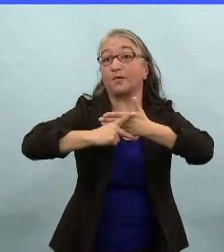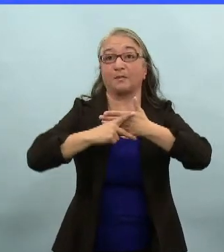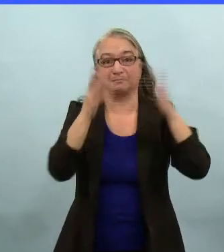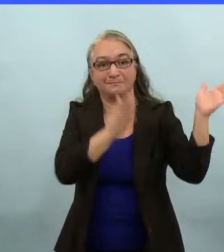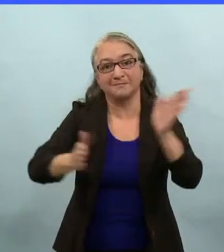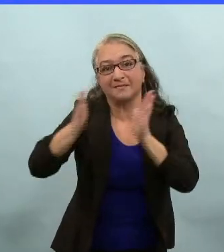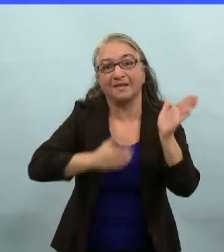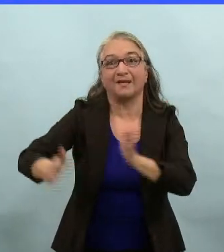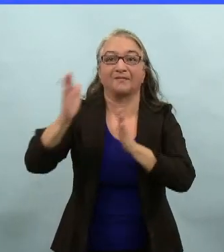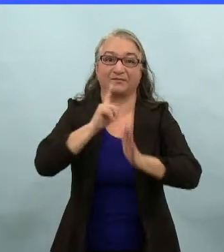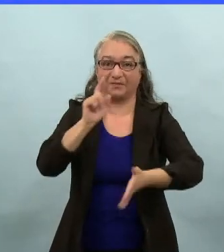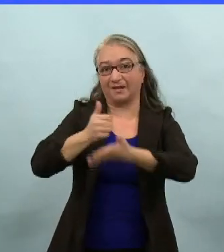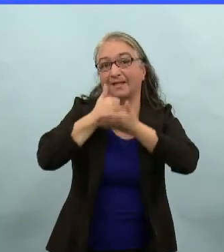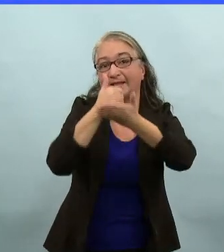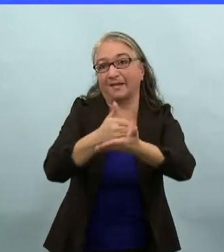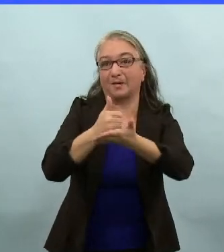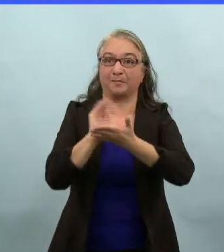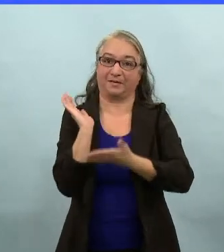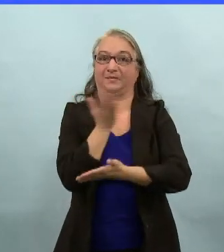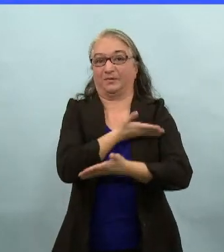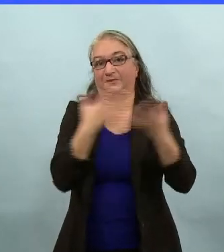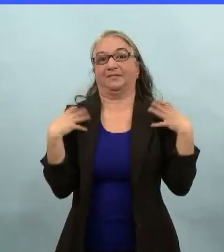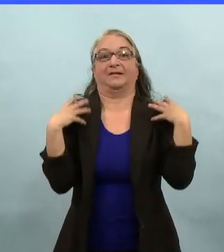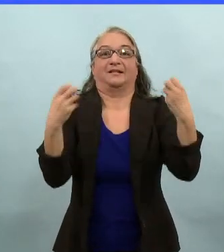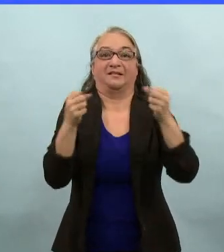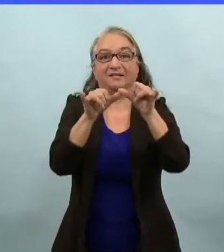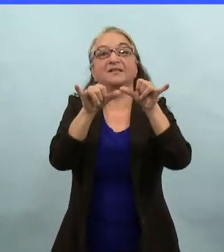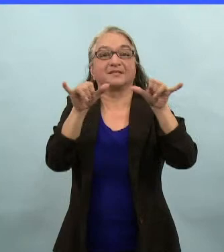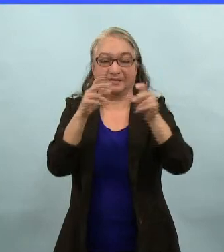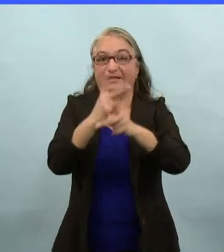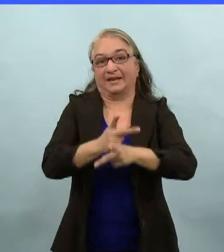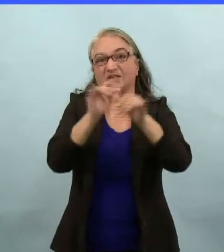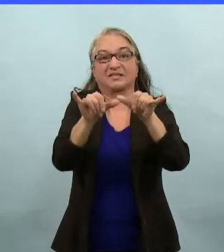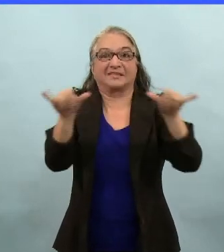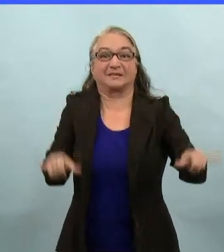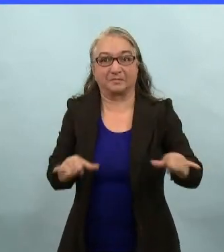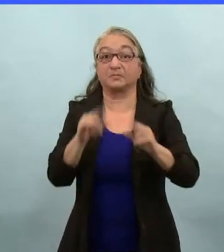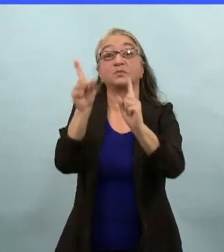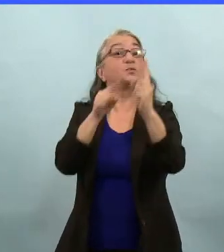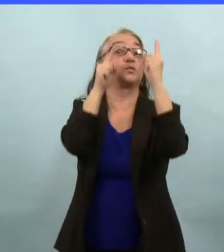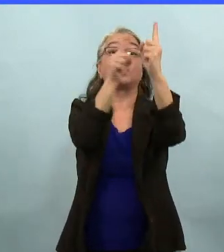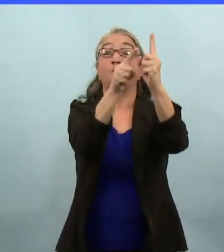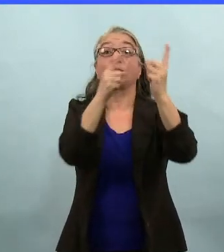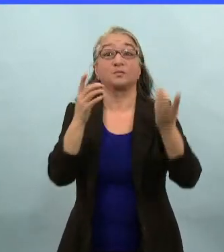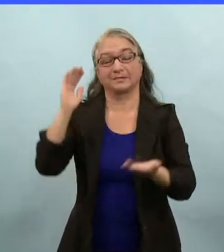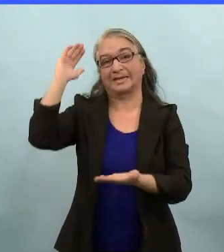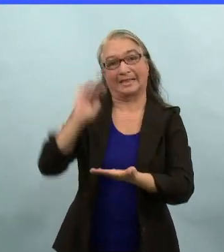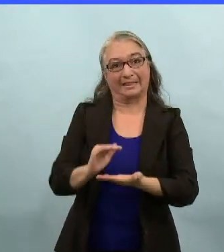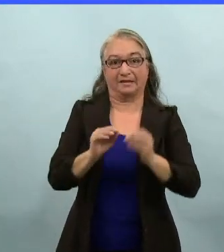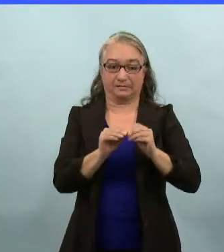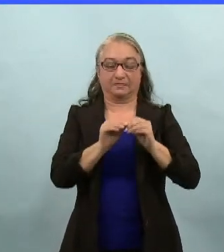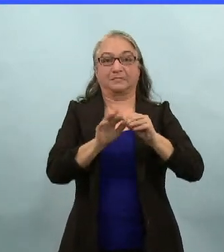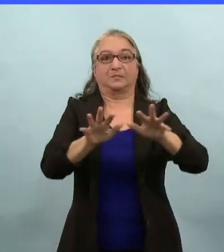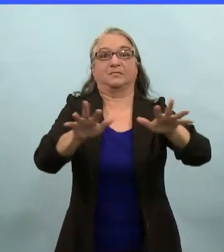and systems necessary to help limit the spread of this virus and protect in our communities